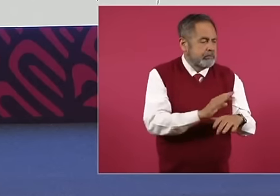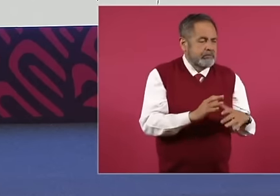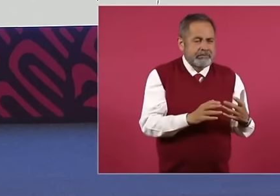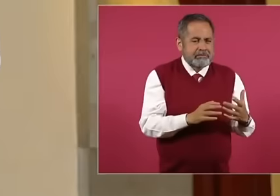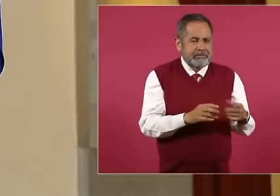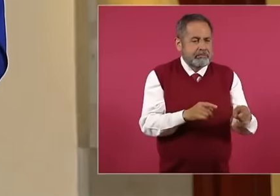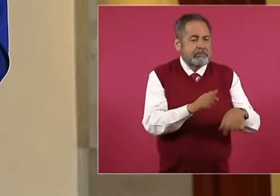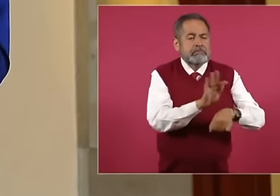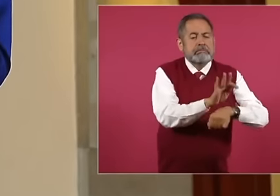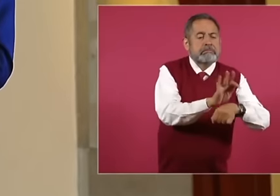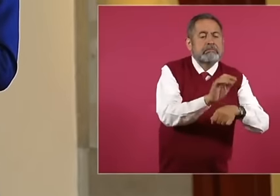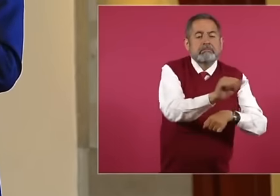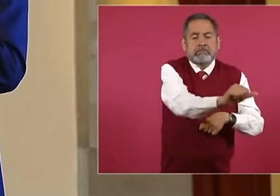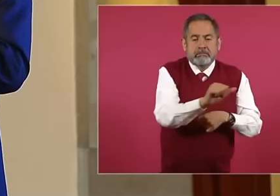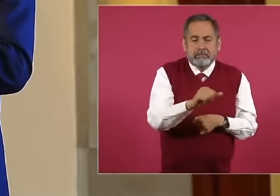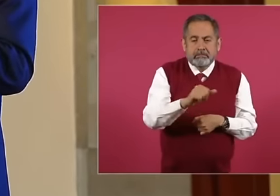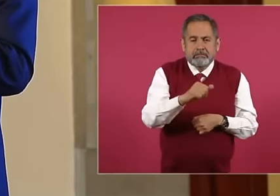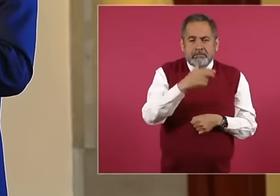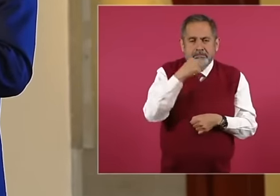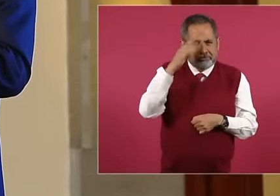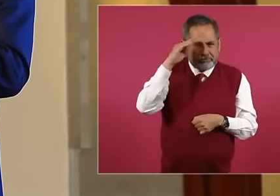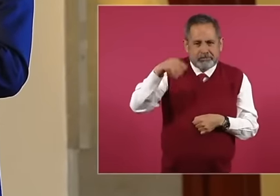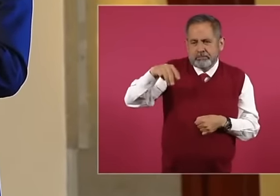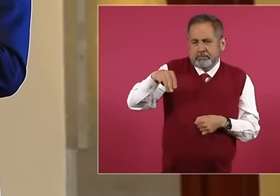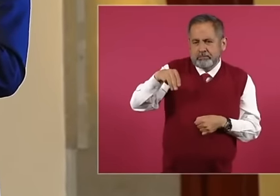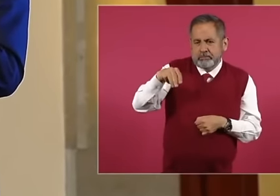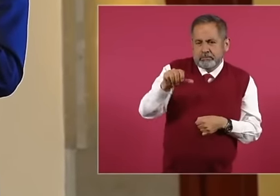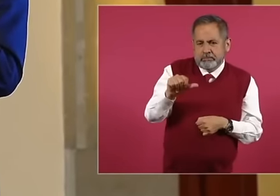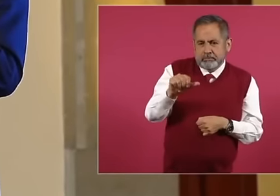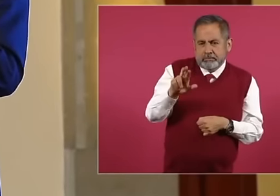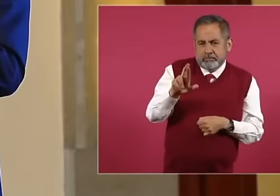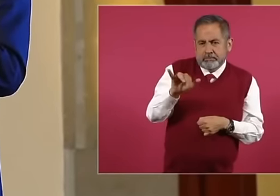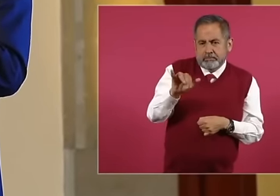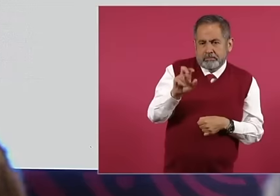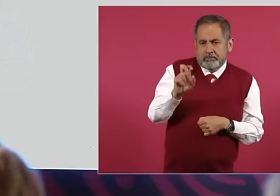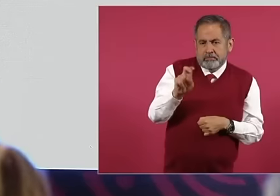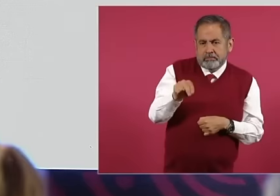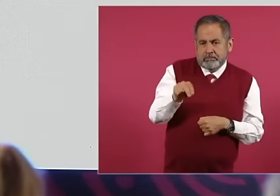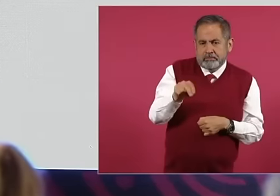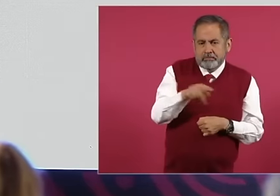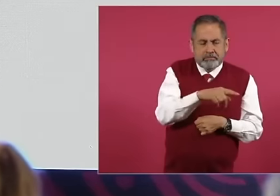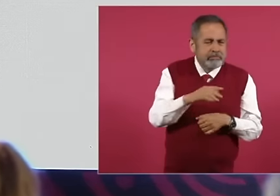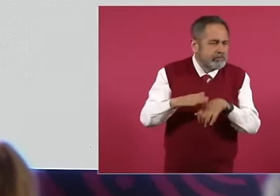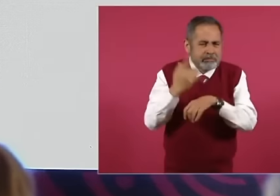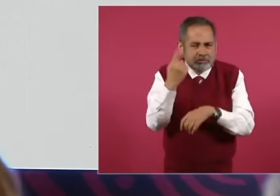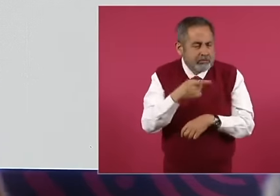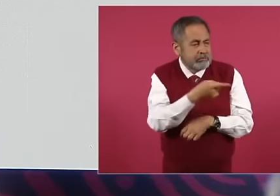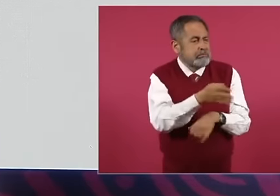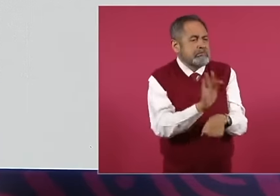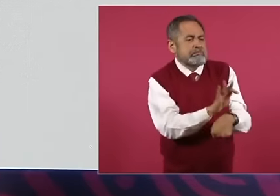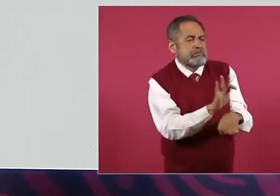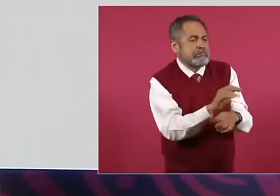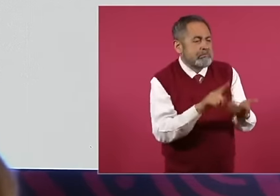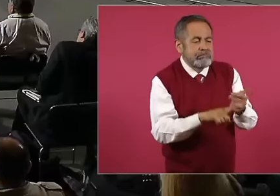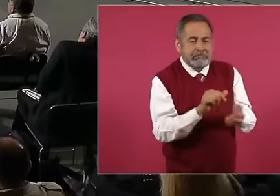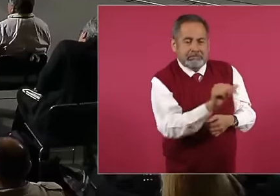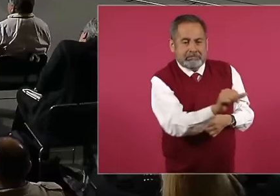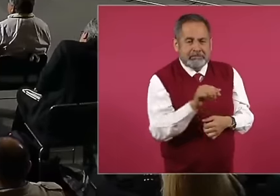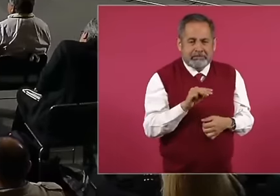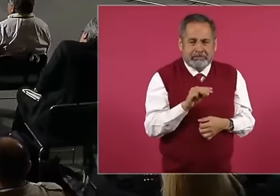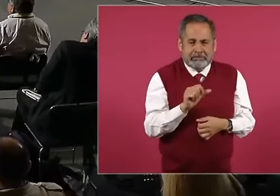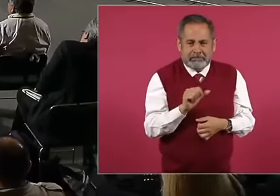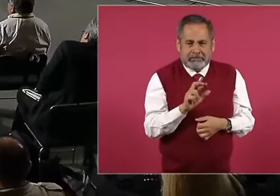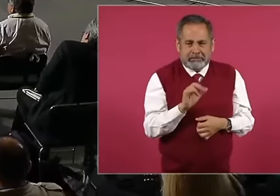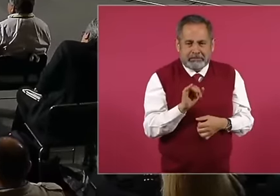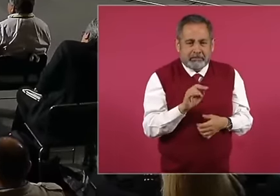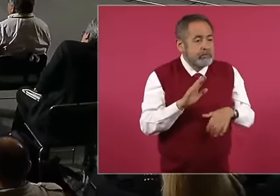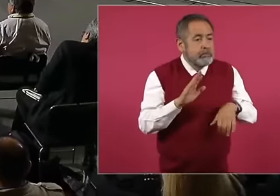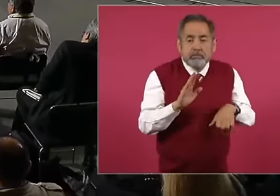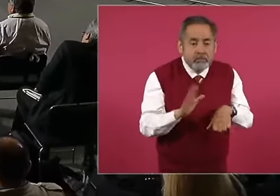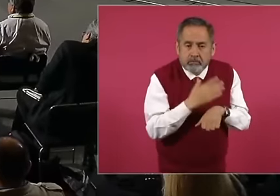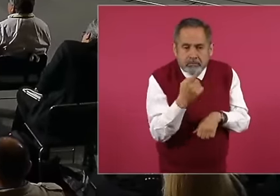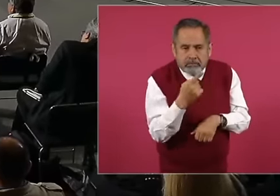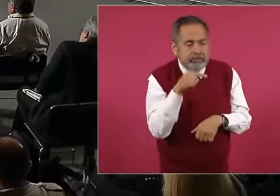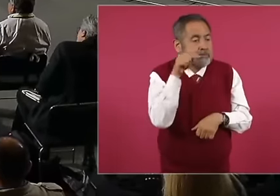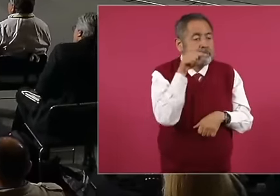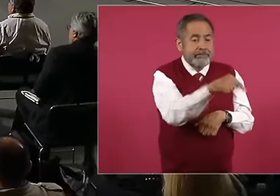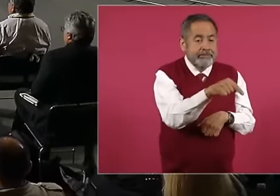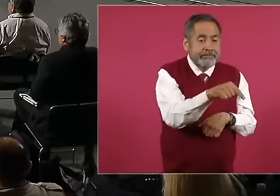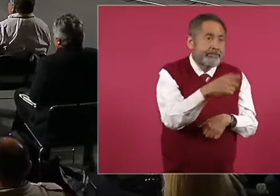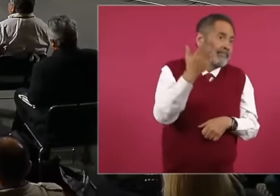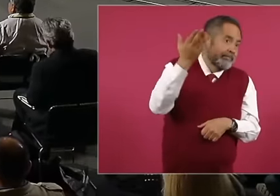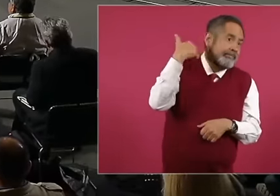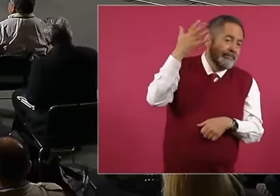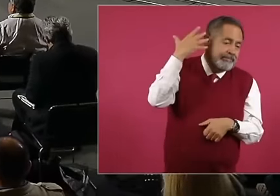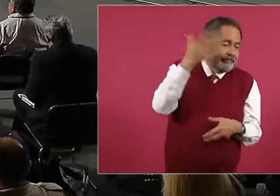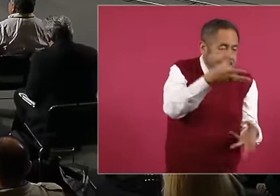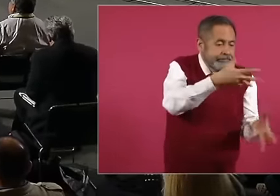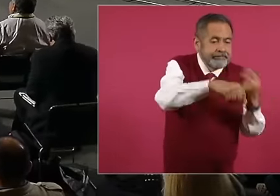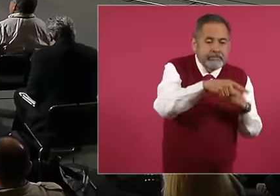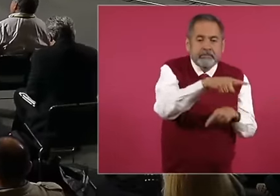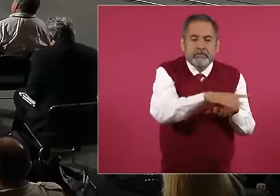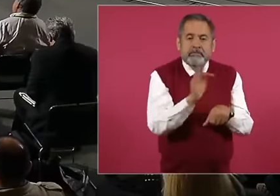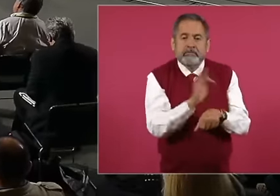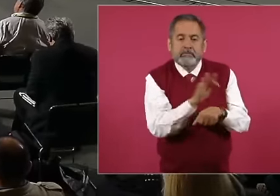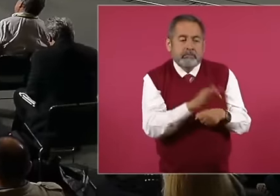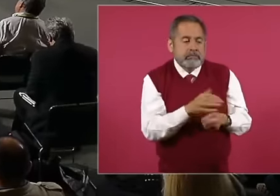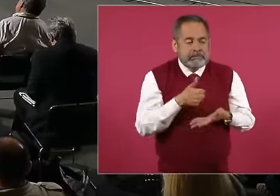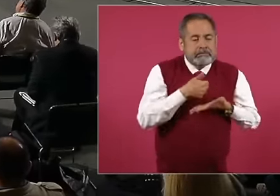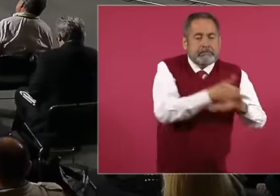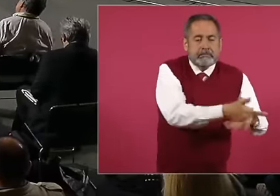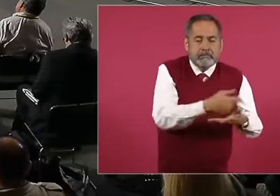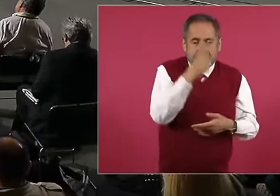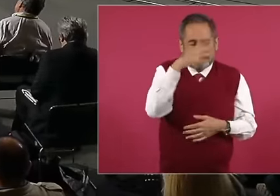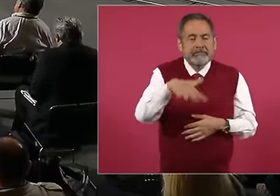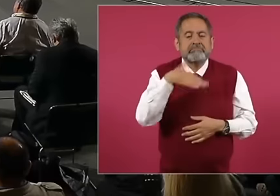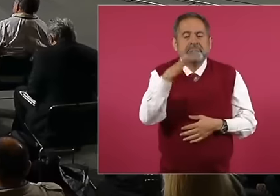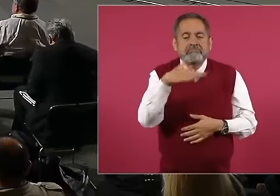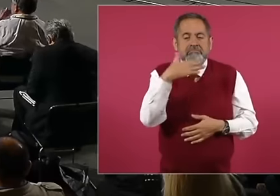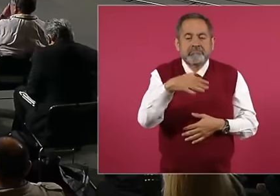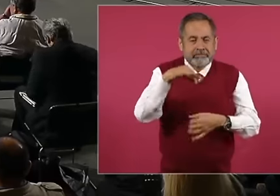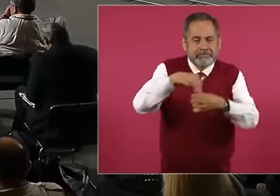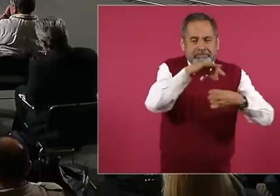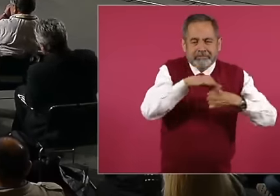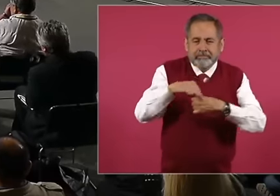Marín And they know why they protected him because Mr. Marín helped them in the electoral fraud of 2006.